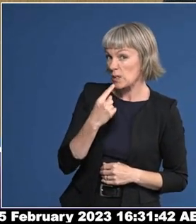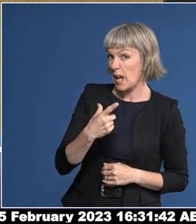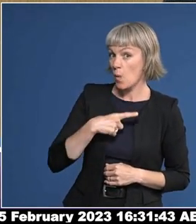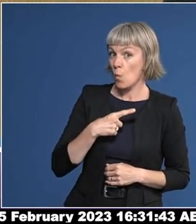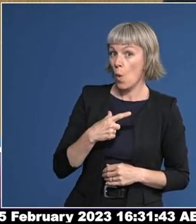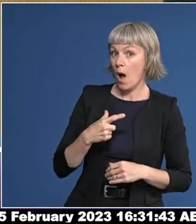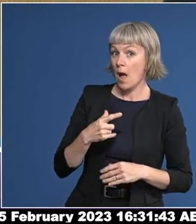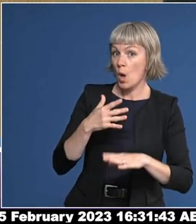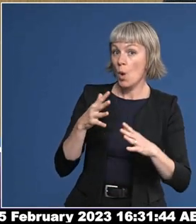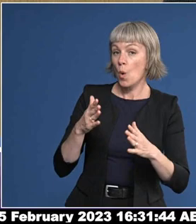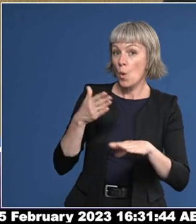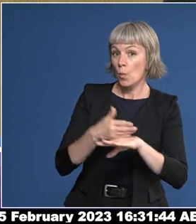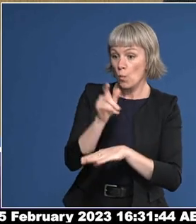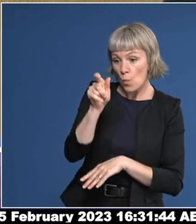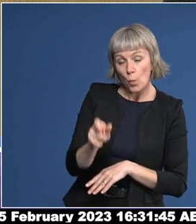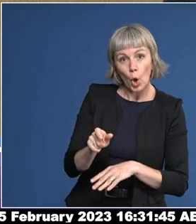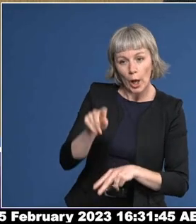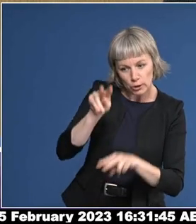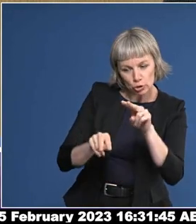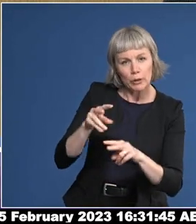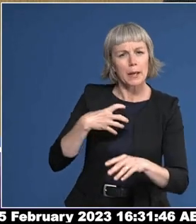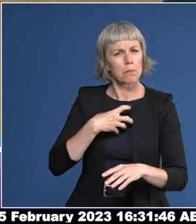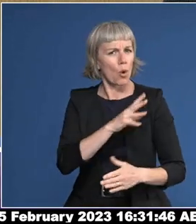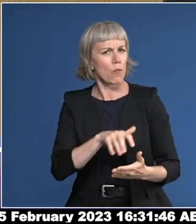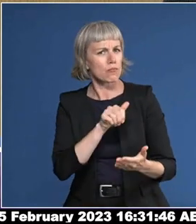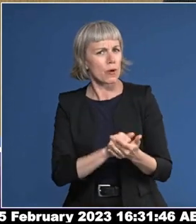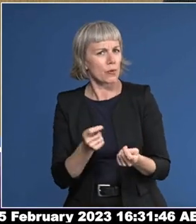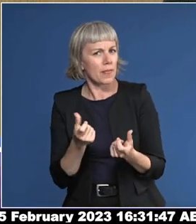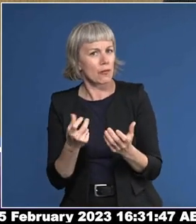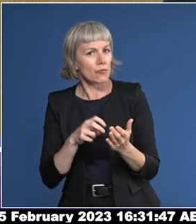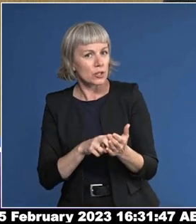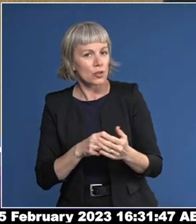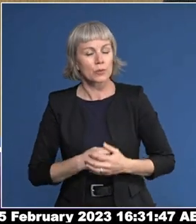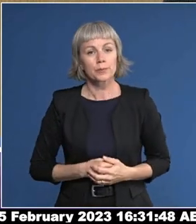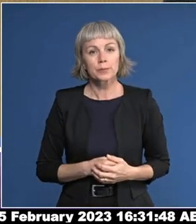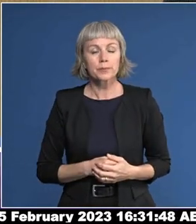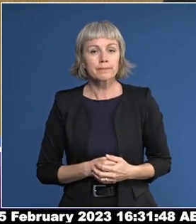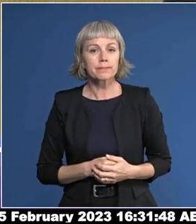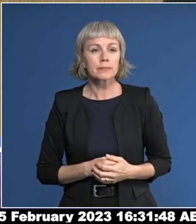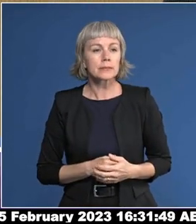process, from your point of view? In not too dissimilar a context to disability support workers, support